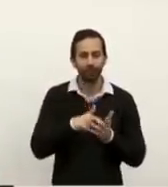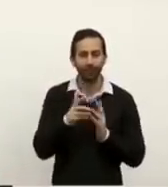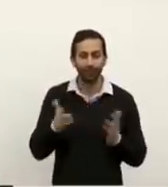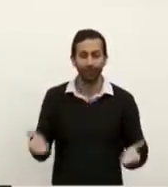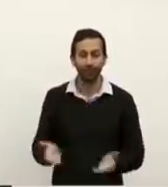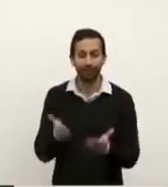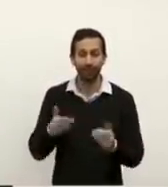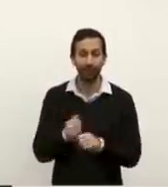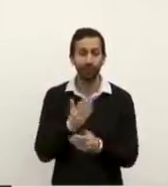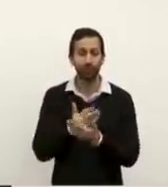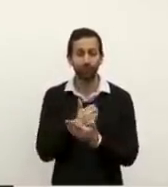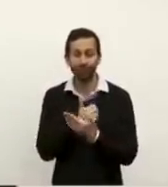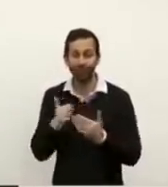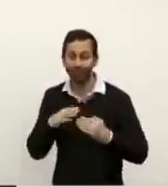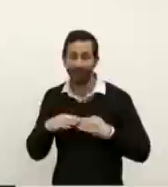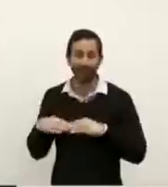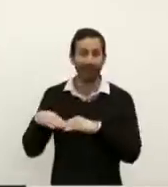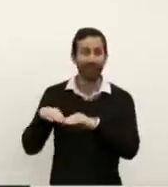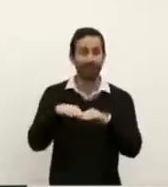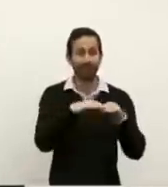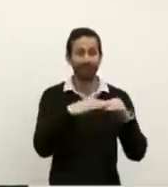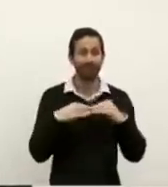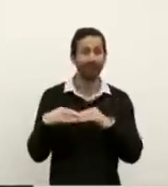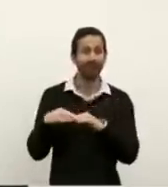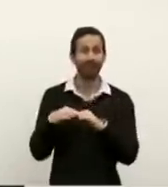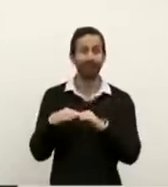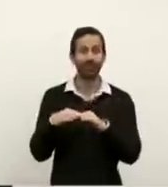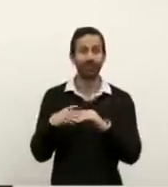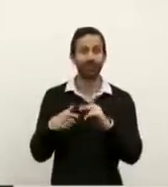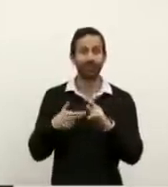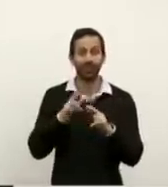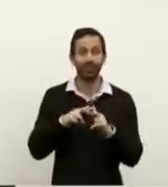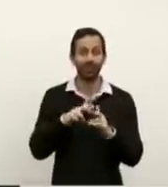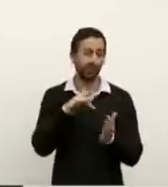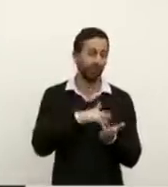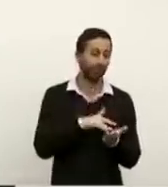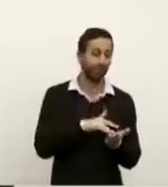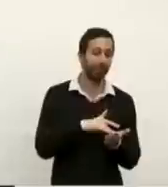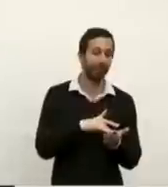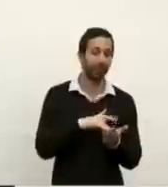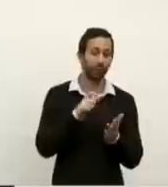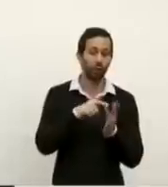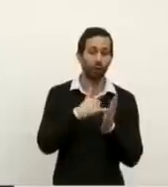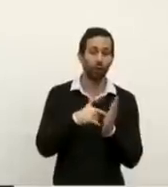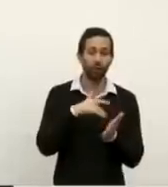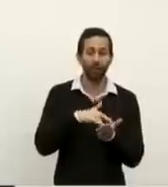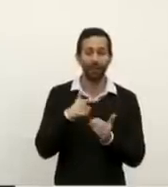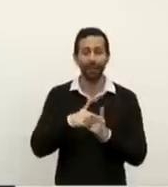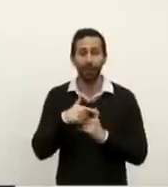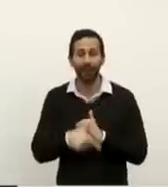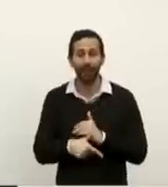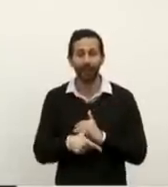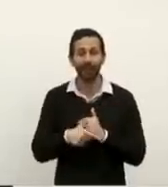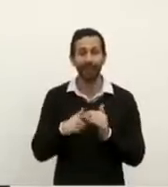consistency of applying - if it's a mid-cost, mid-complexity AT request,